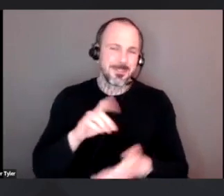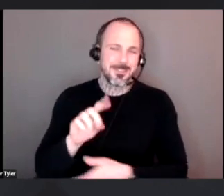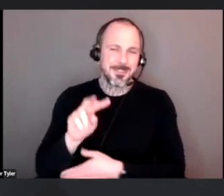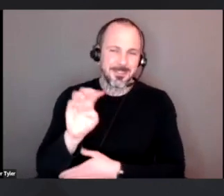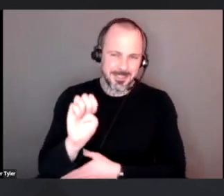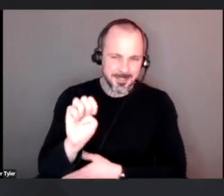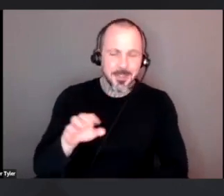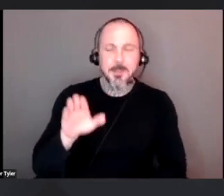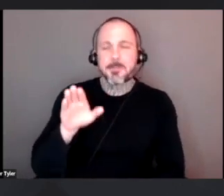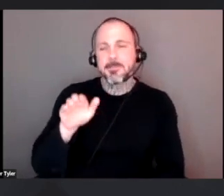for a broader audiences?"